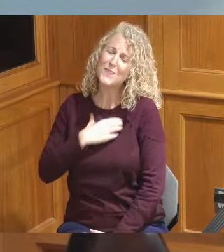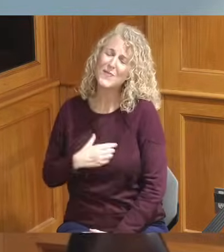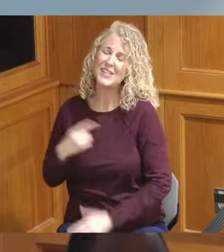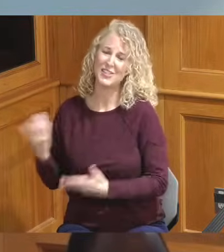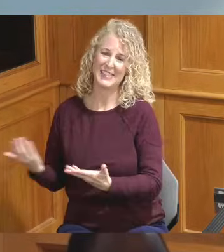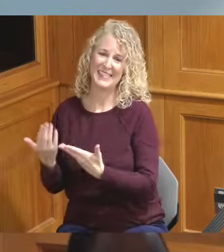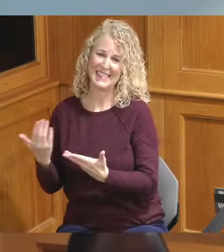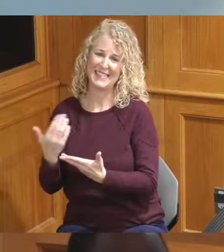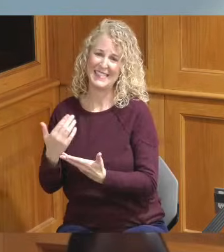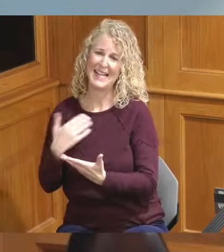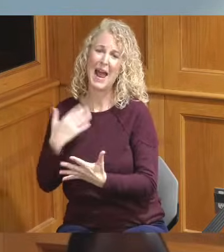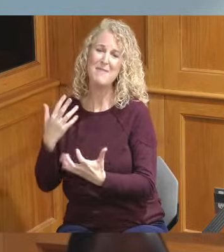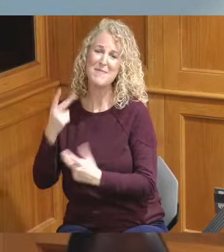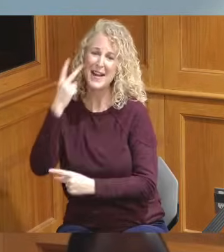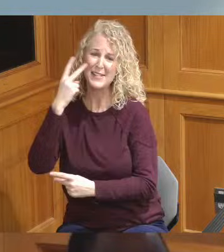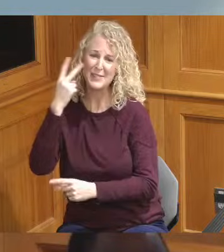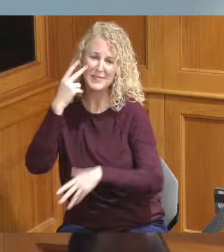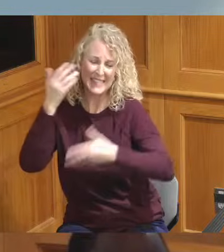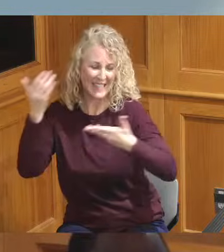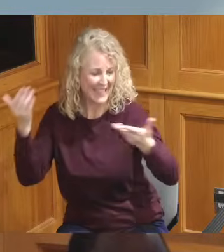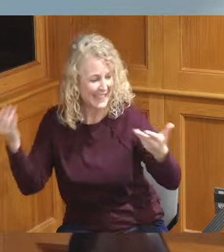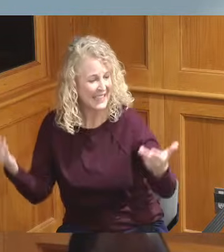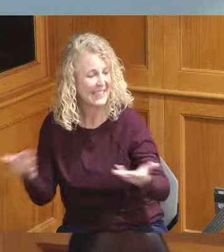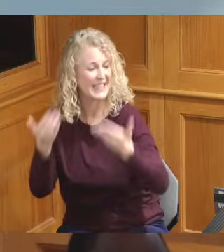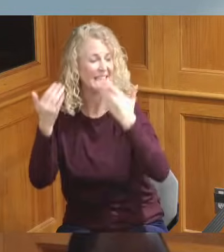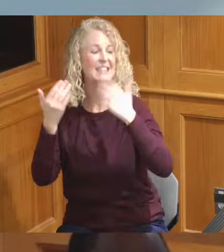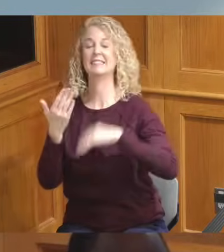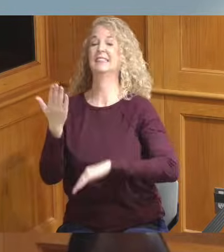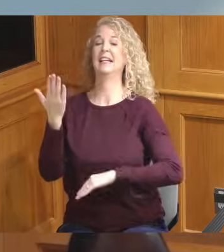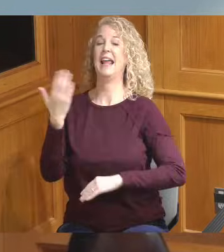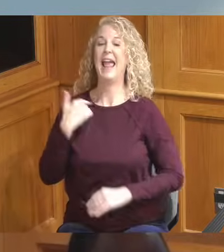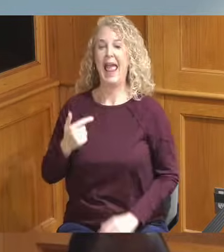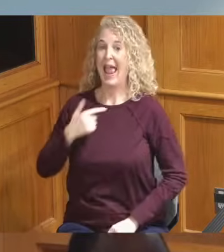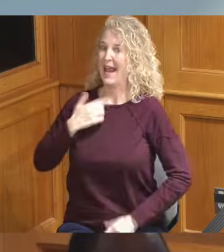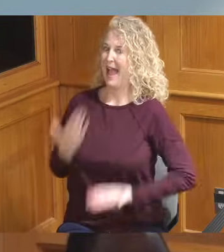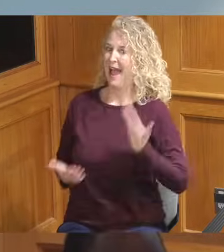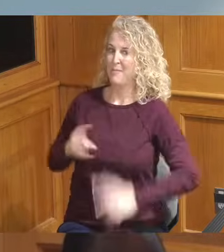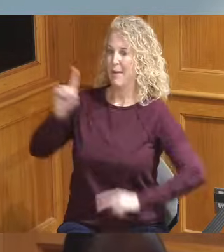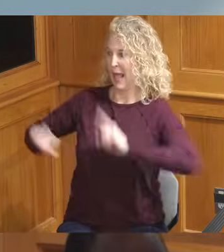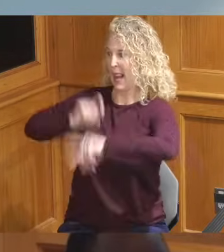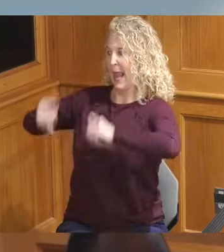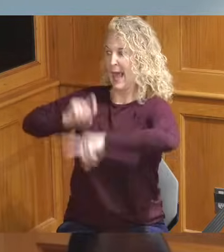when I was waiting on having her in here and then we'd have 15 more questions for her. But she has